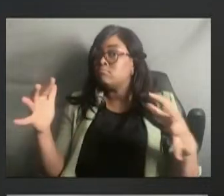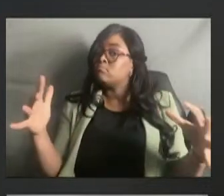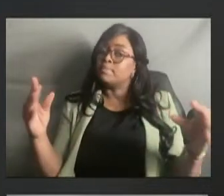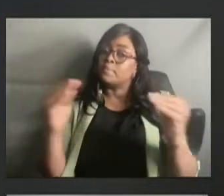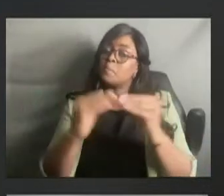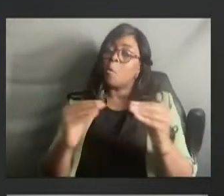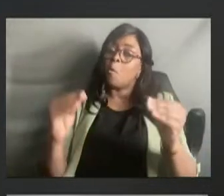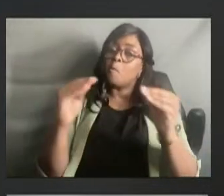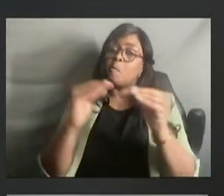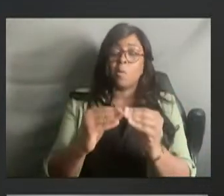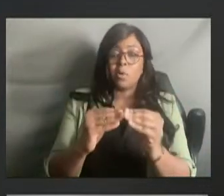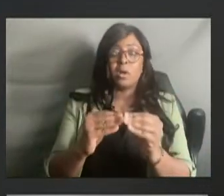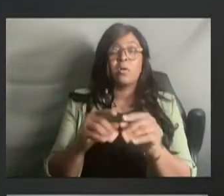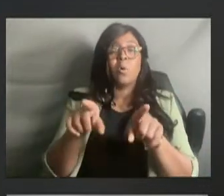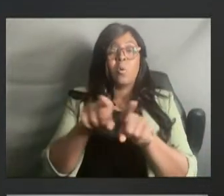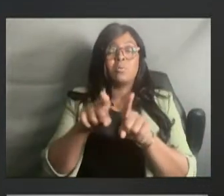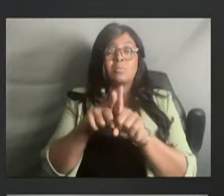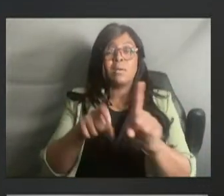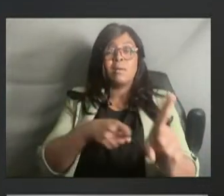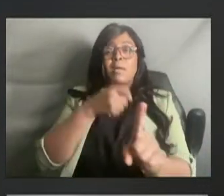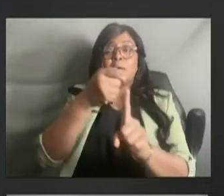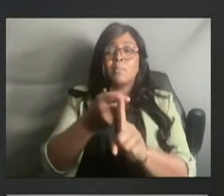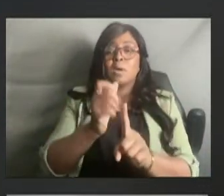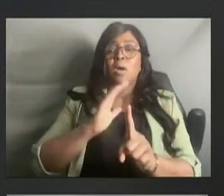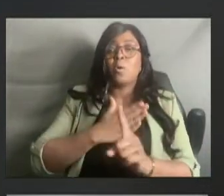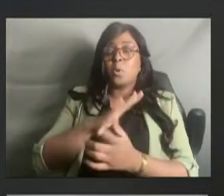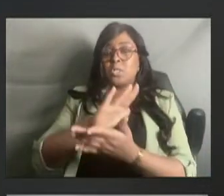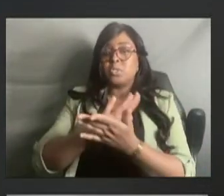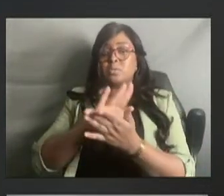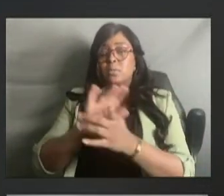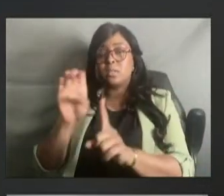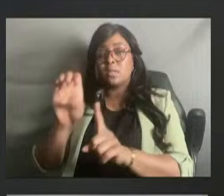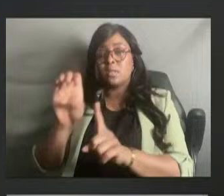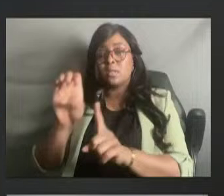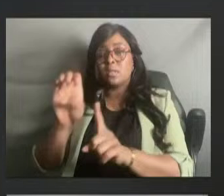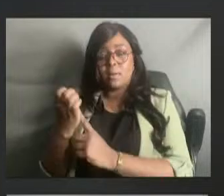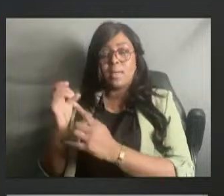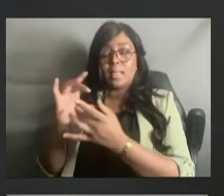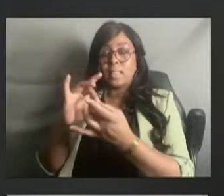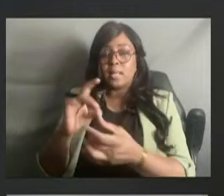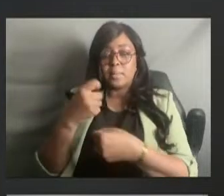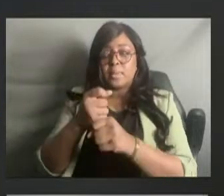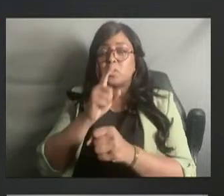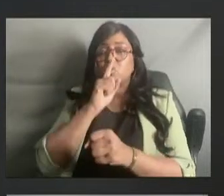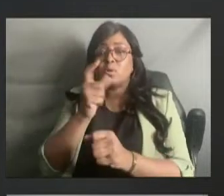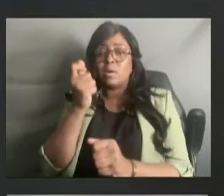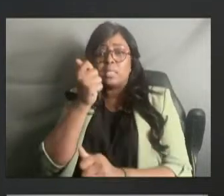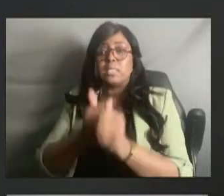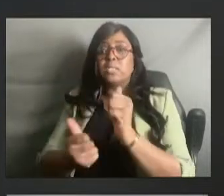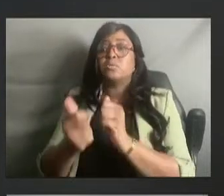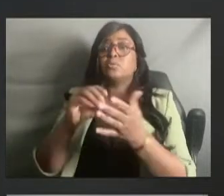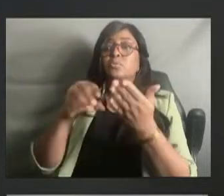meal price price meals have grown dramatically. This has